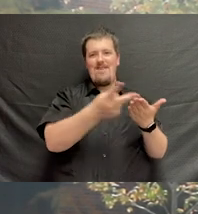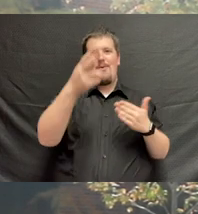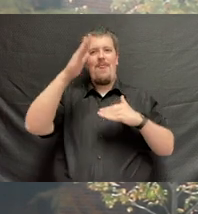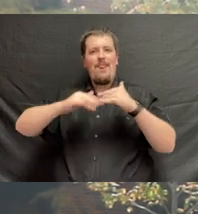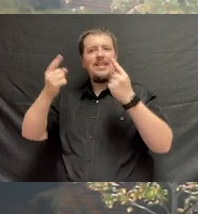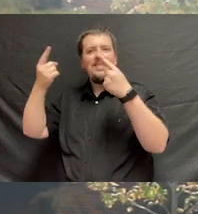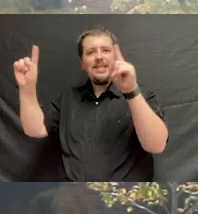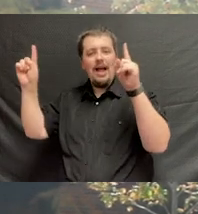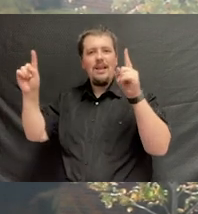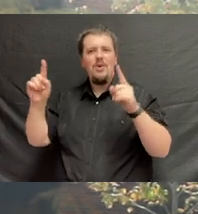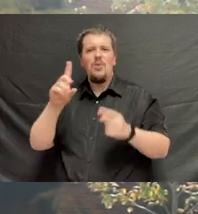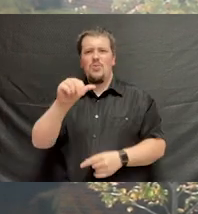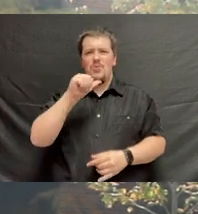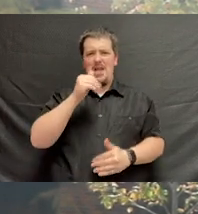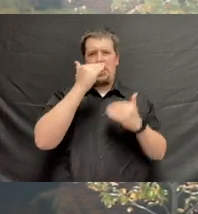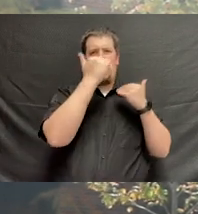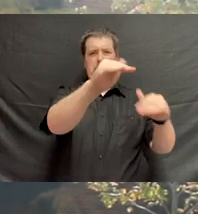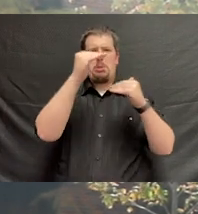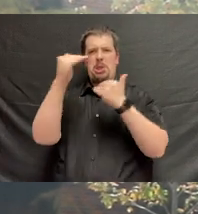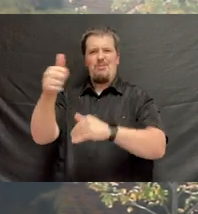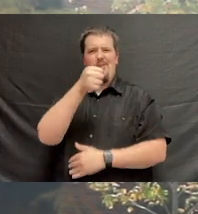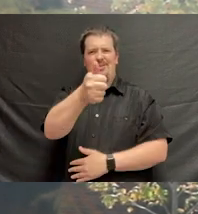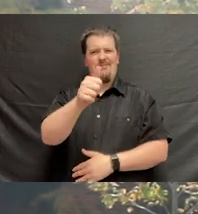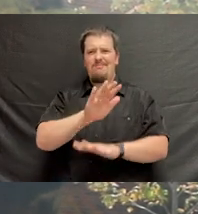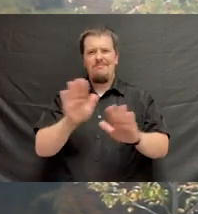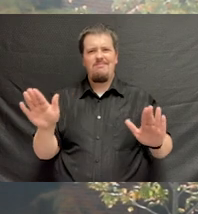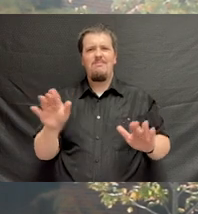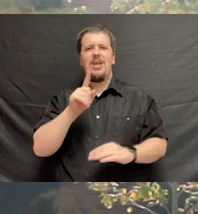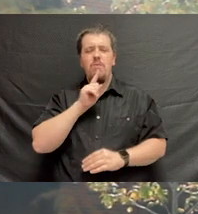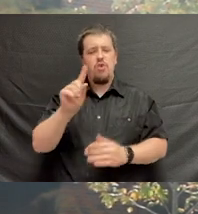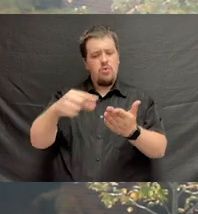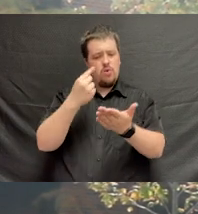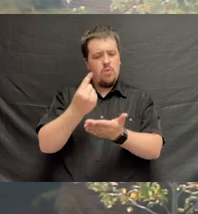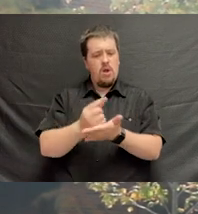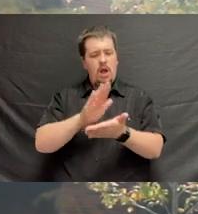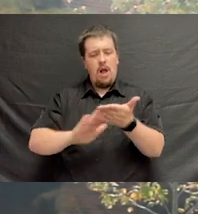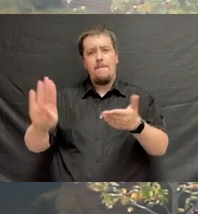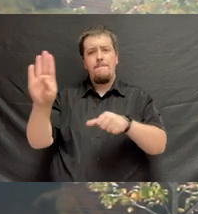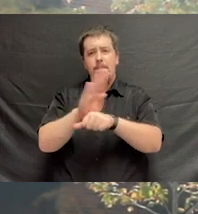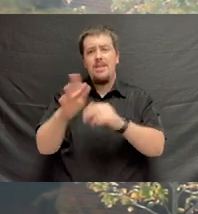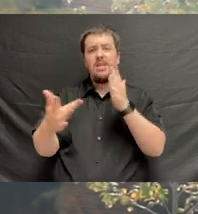than they did to their successes. Do not place limits on what you can achieve. Graduates of the college of business and technology